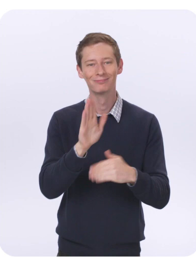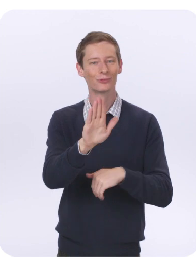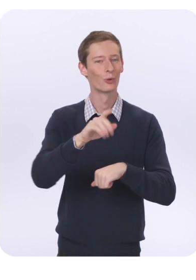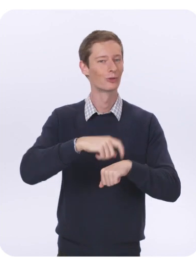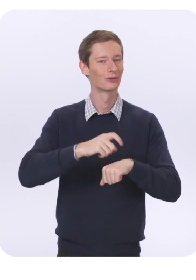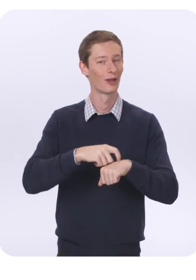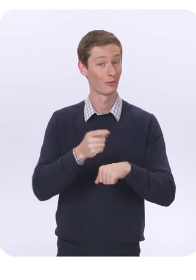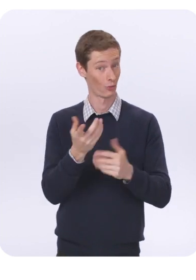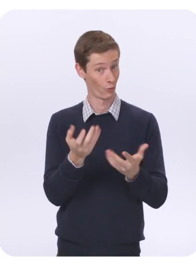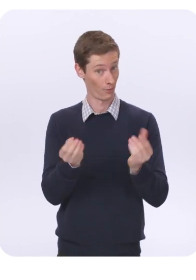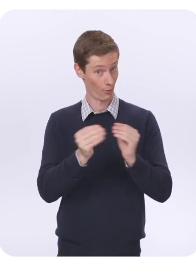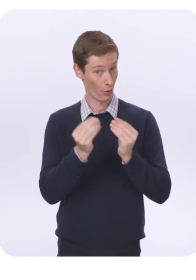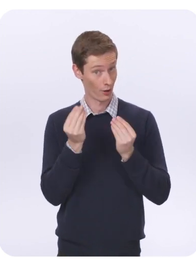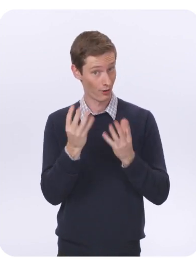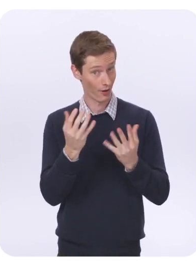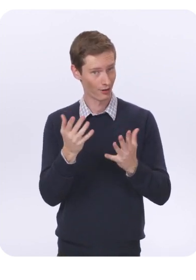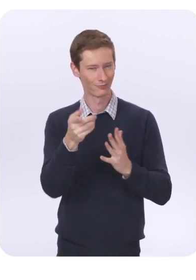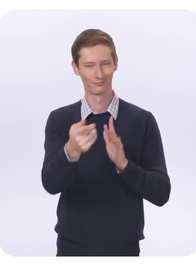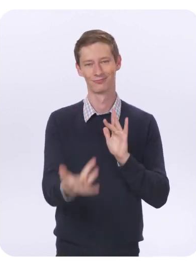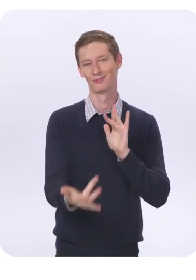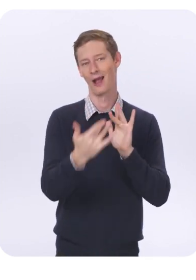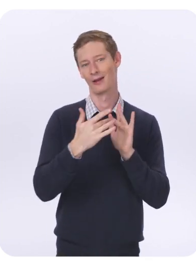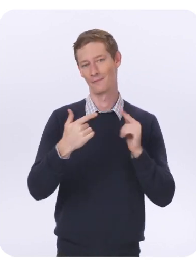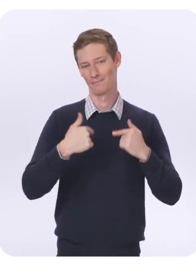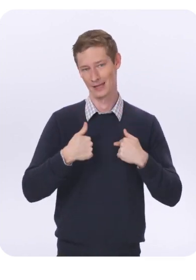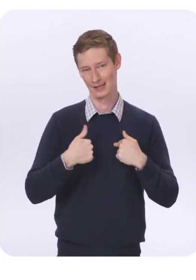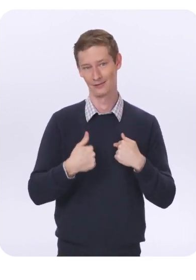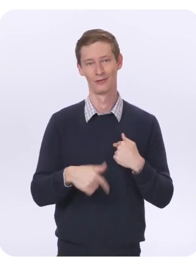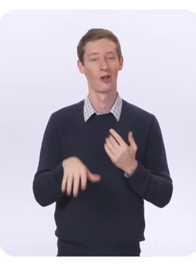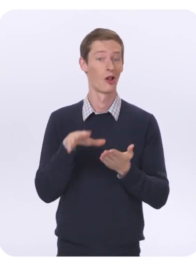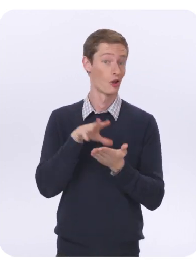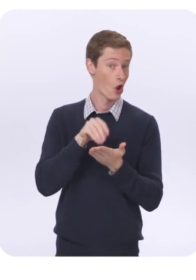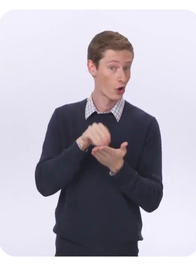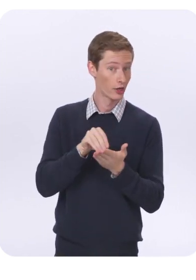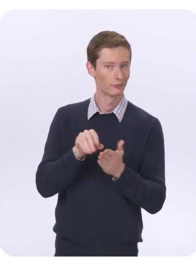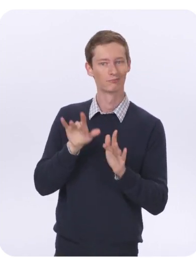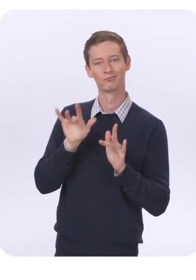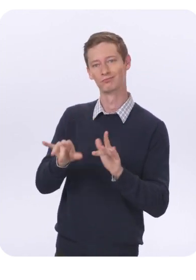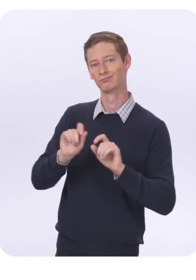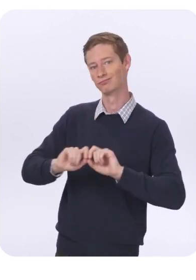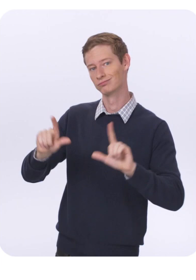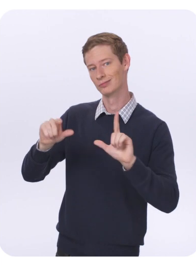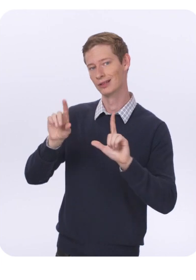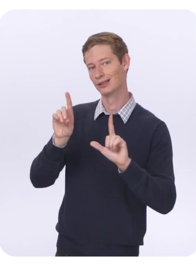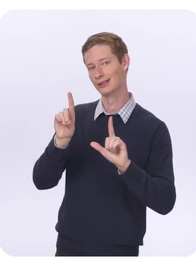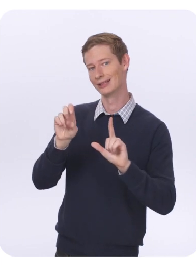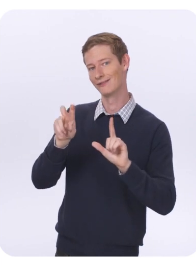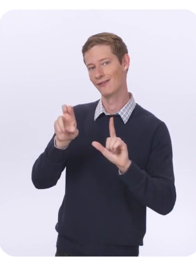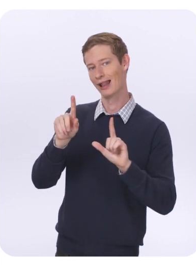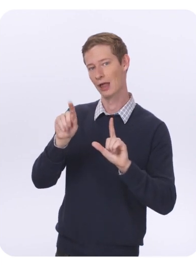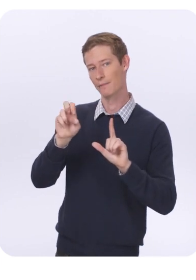feel free to reach out to me or for learning more go to developer.qualcomm.com Thank you everyone!